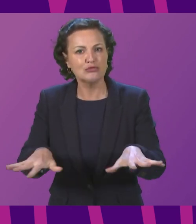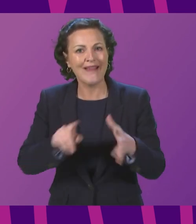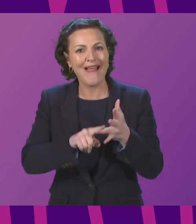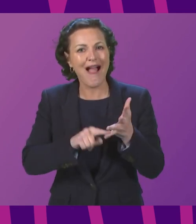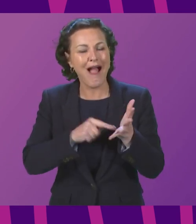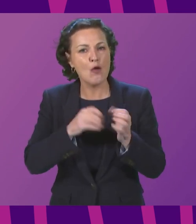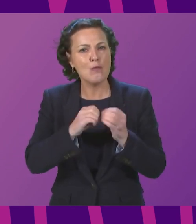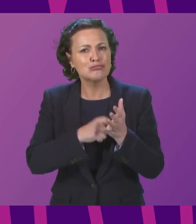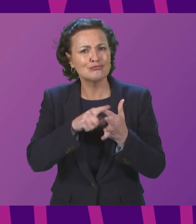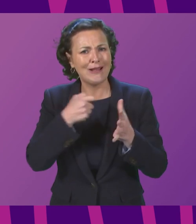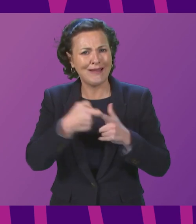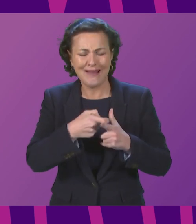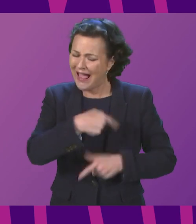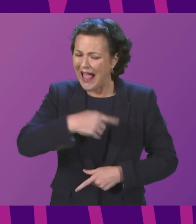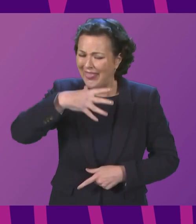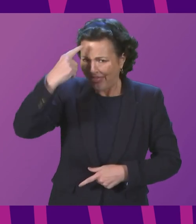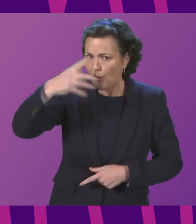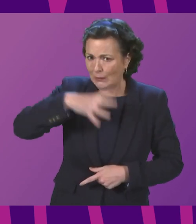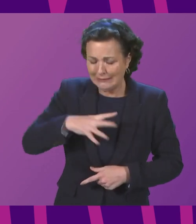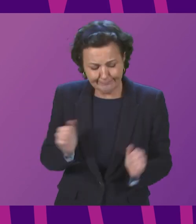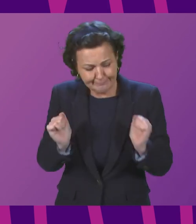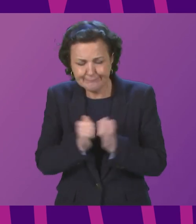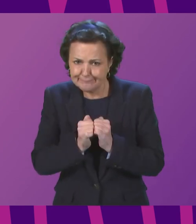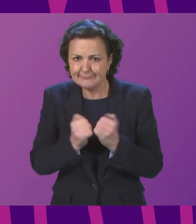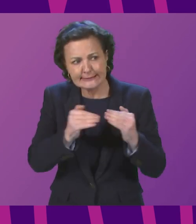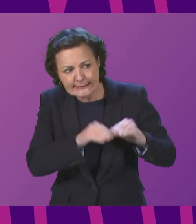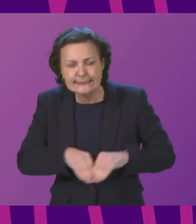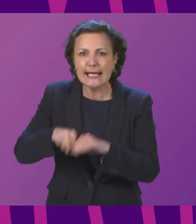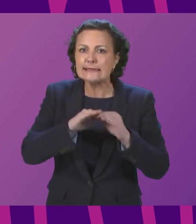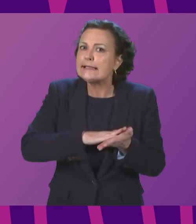Scotland to communicate it clearly to local teams to ensure that people who are living